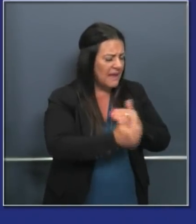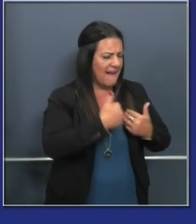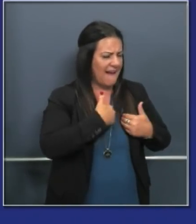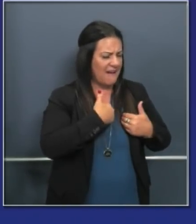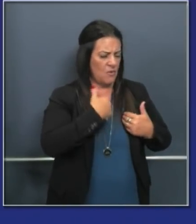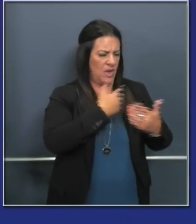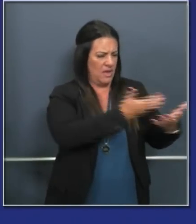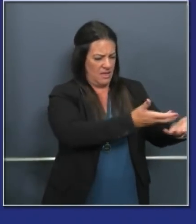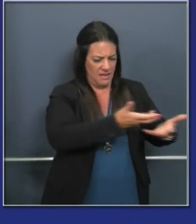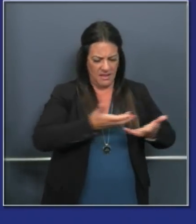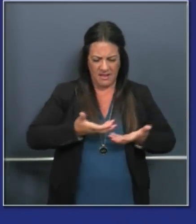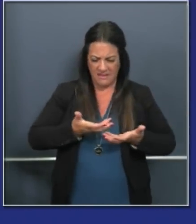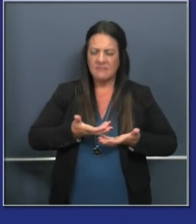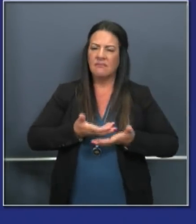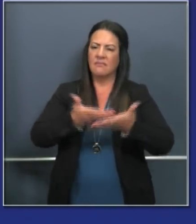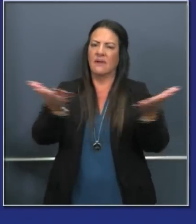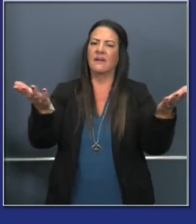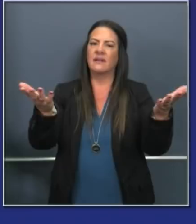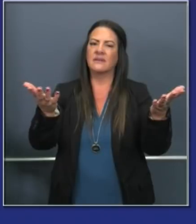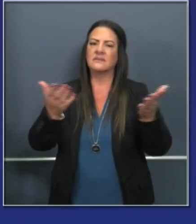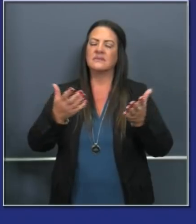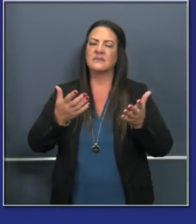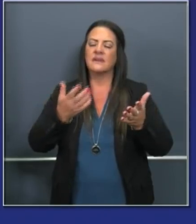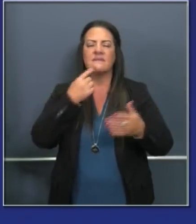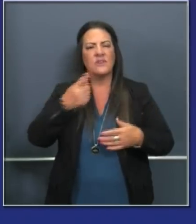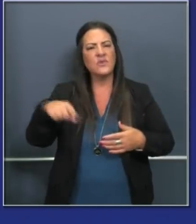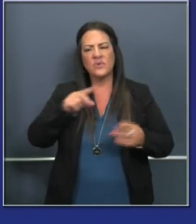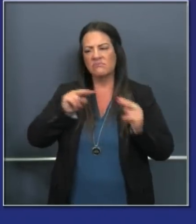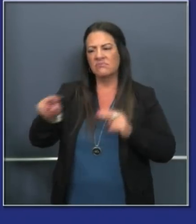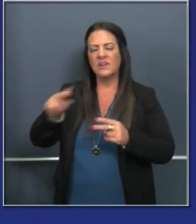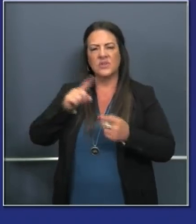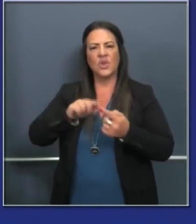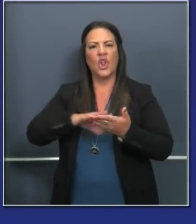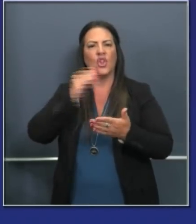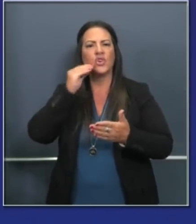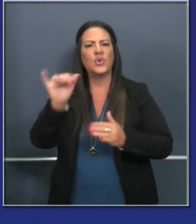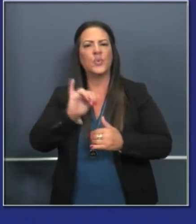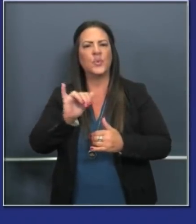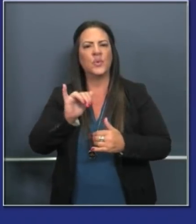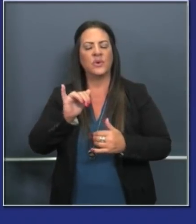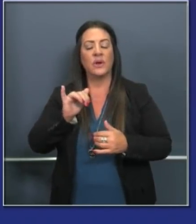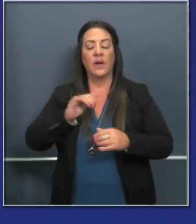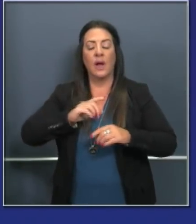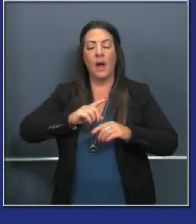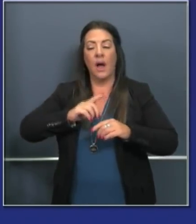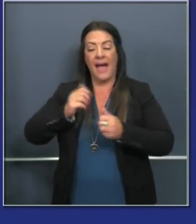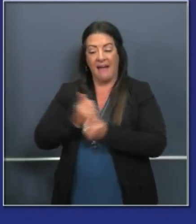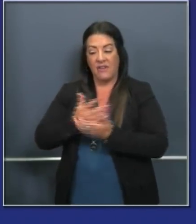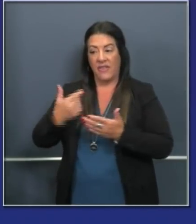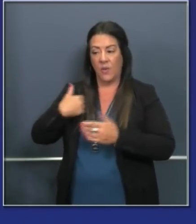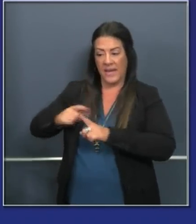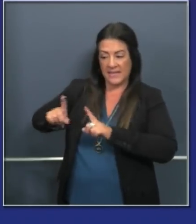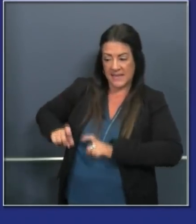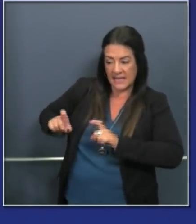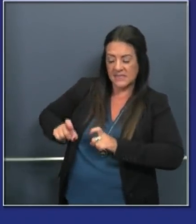WE WANT TO PUT ALL THIS OUT THERE I WANT TO TEST IT. AND WE WANT TO CHALLENGE AND WE RECOGNIZE THERE'S THE REASON